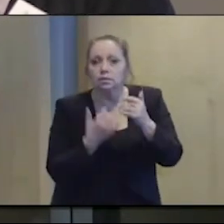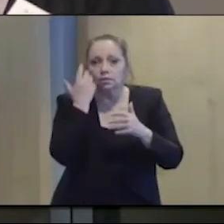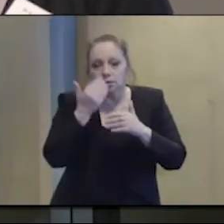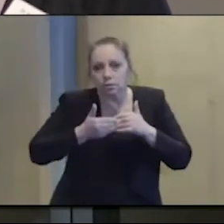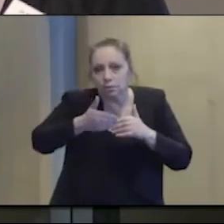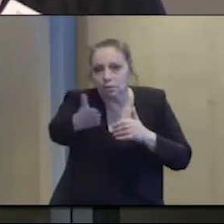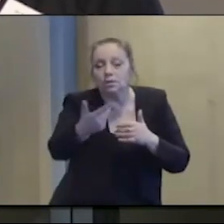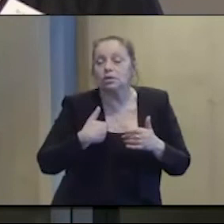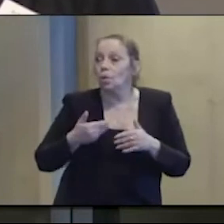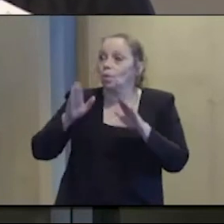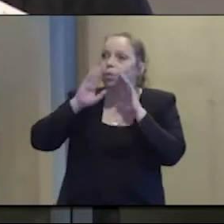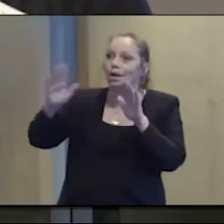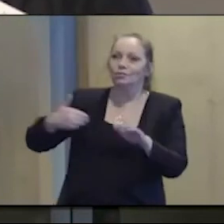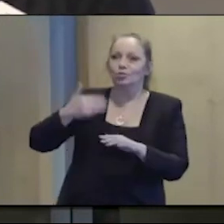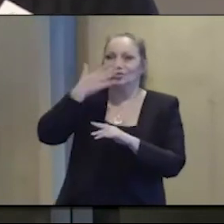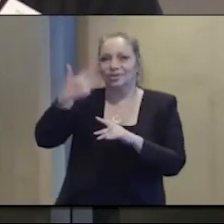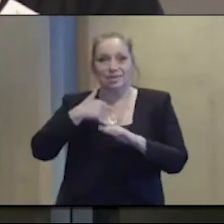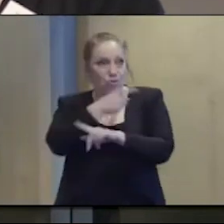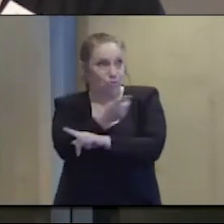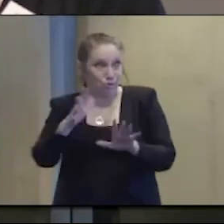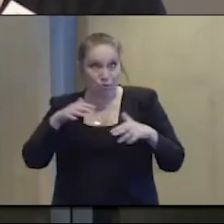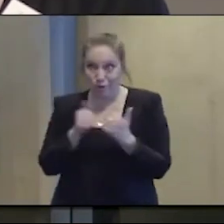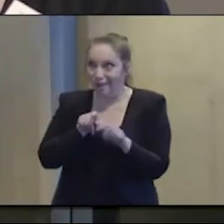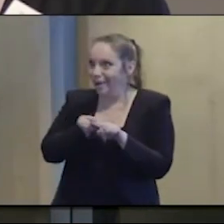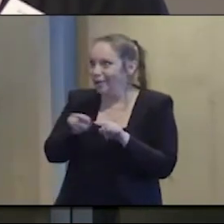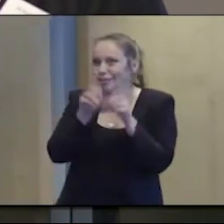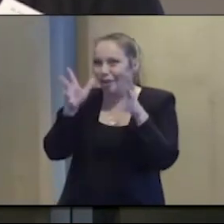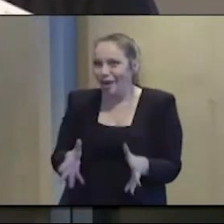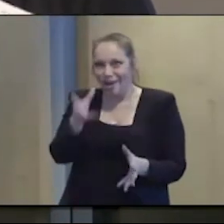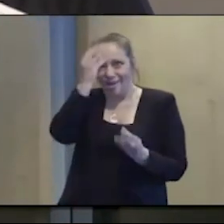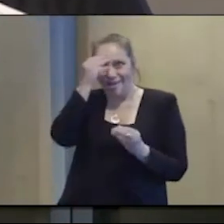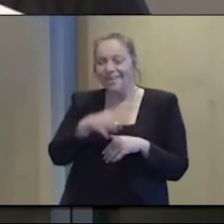been a great presentation I've certainly learned a lot I'm sure you have too we will continue this